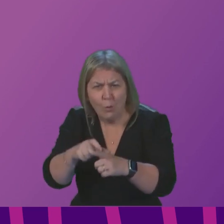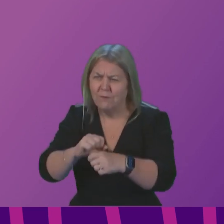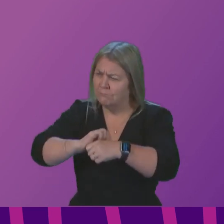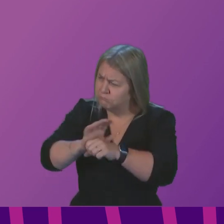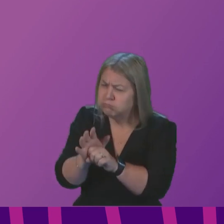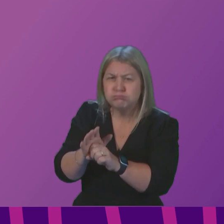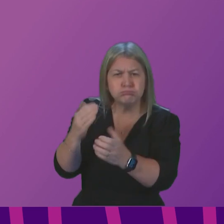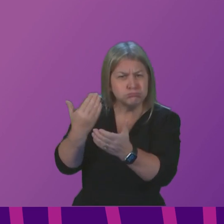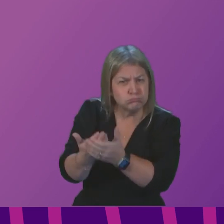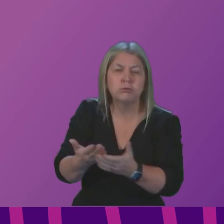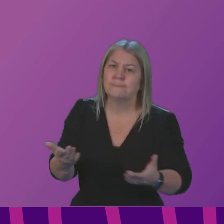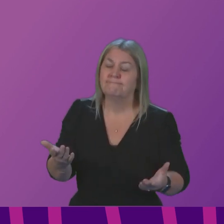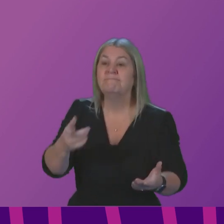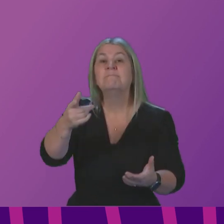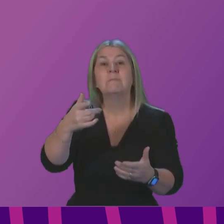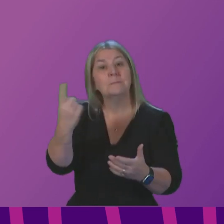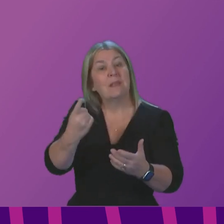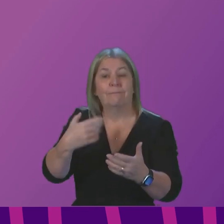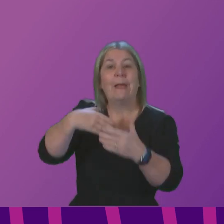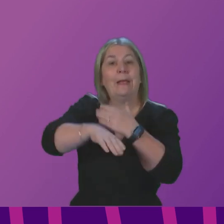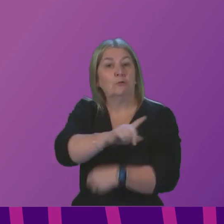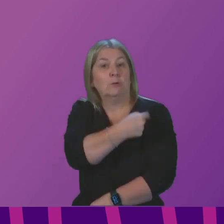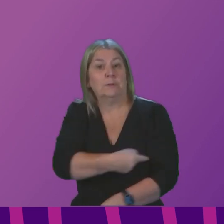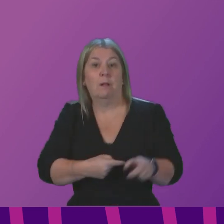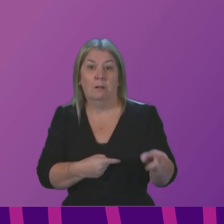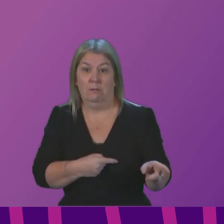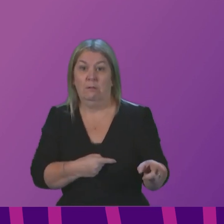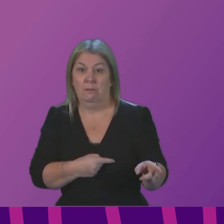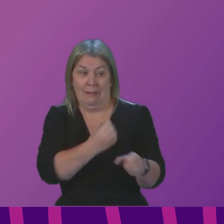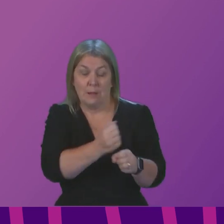Andrew went into hospital to get treatment that would prolong his life; instead, in hospital,